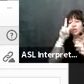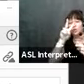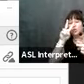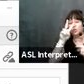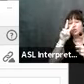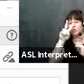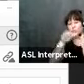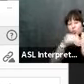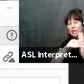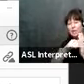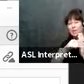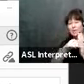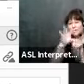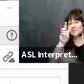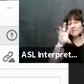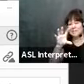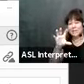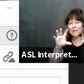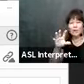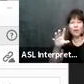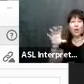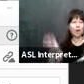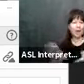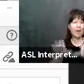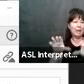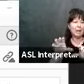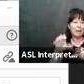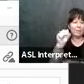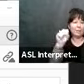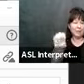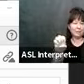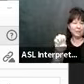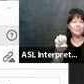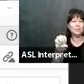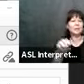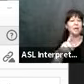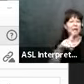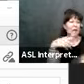are active cases and three thousand six hundred eighty nine recovered cases.